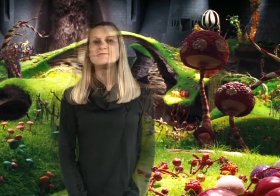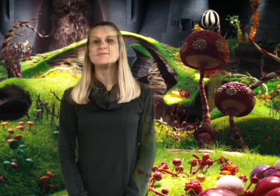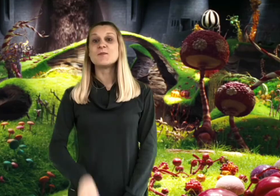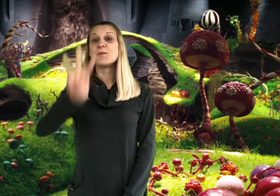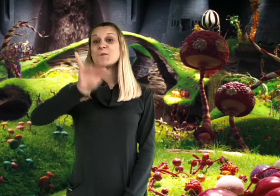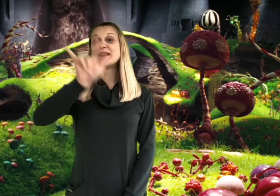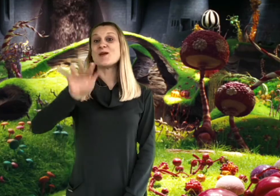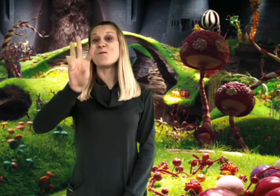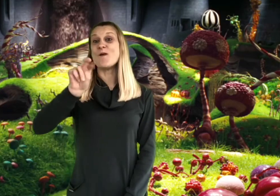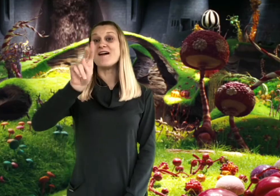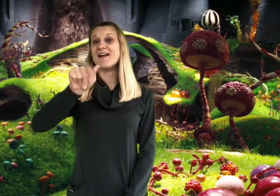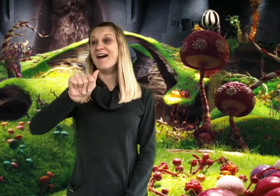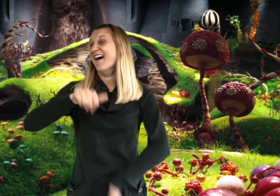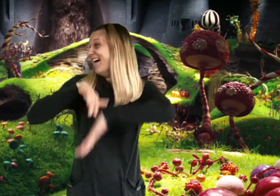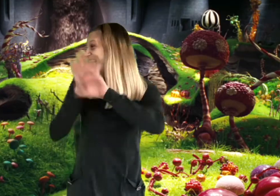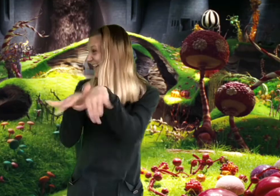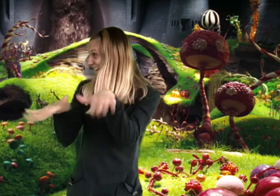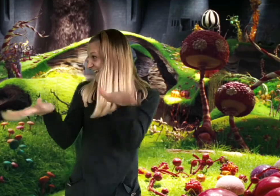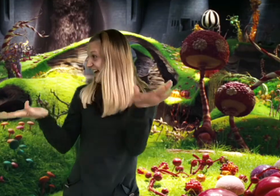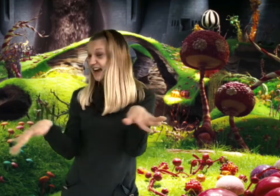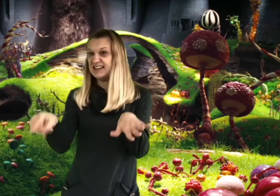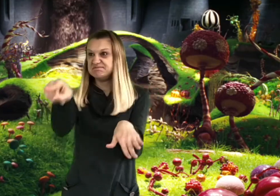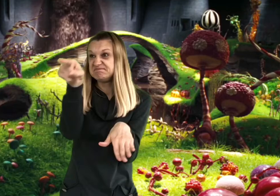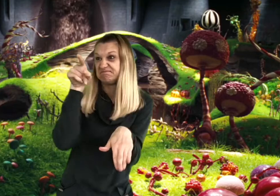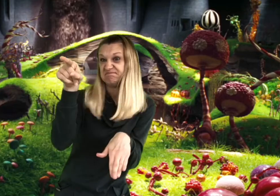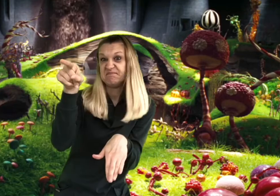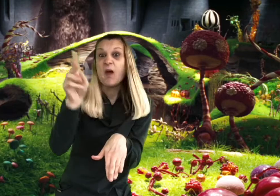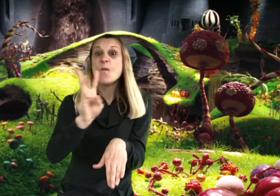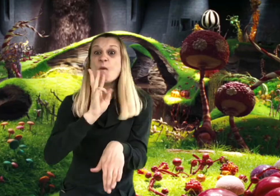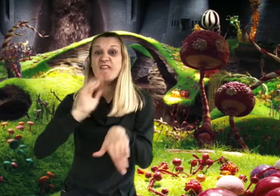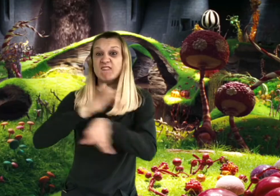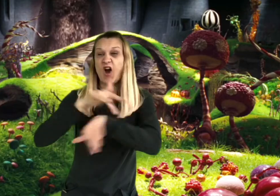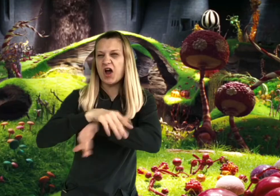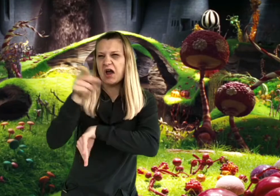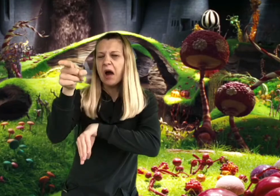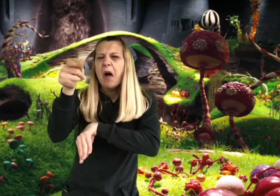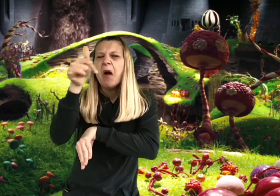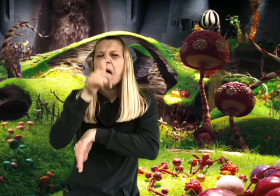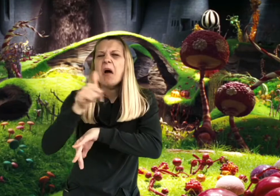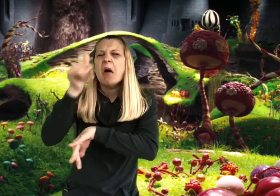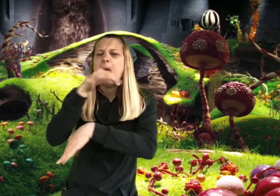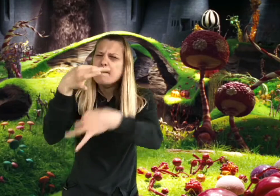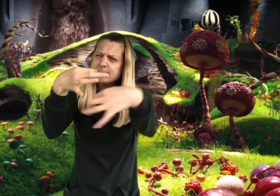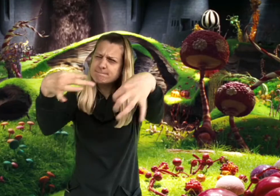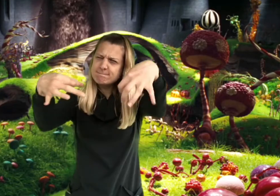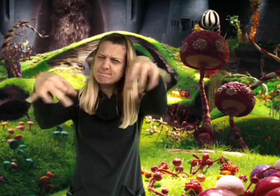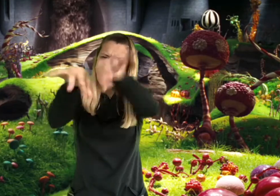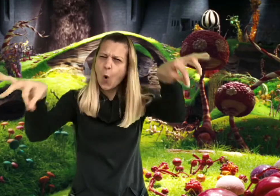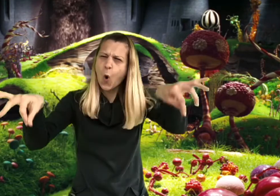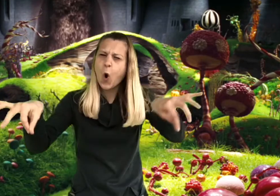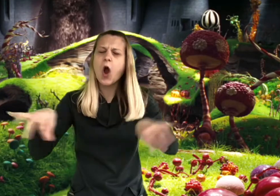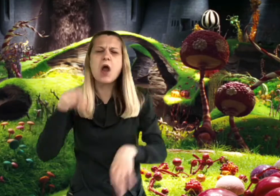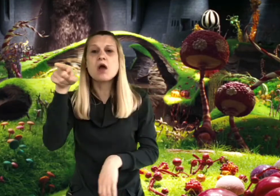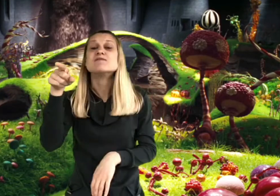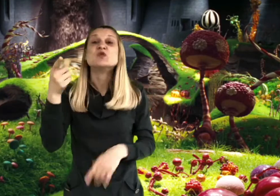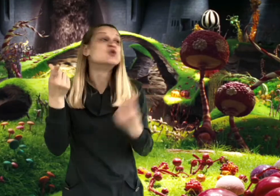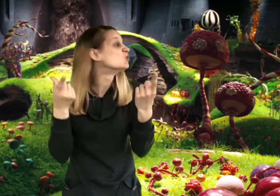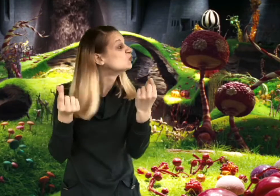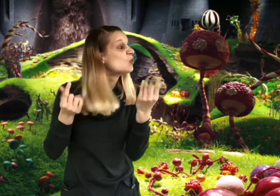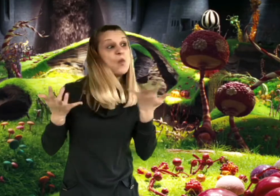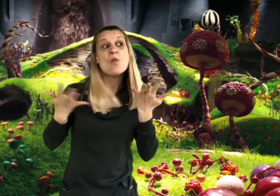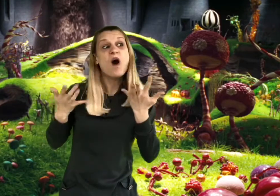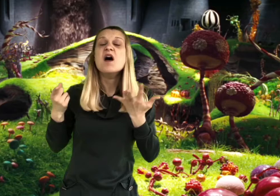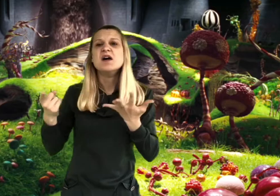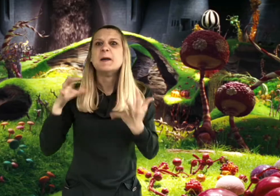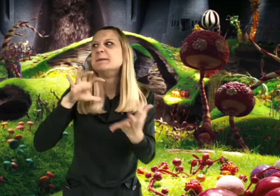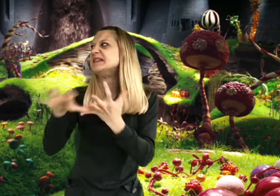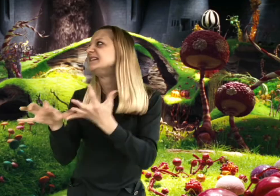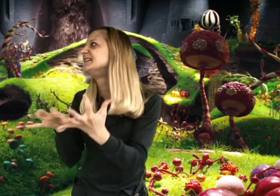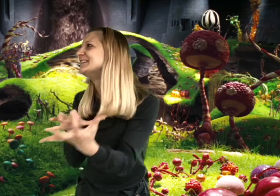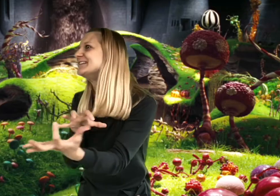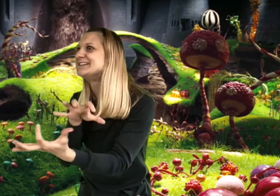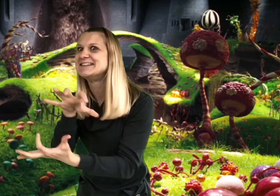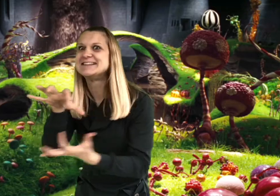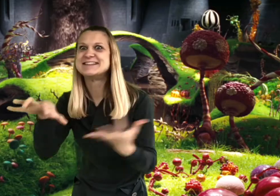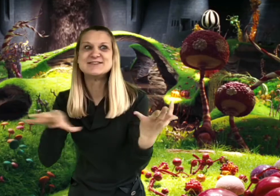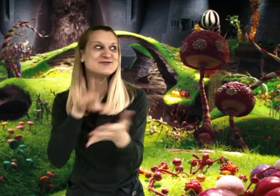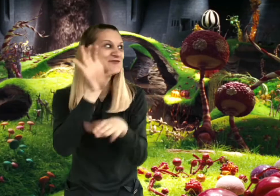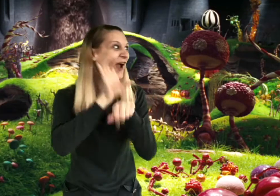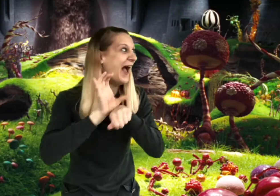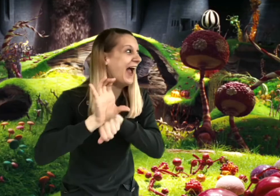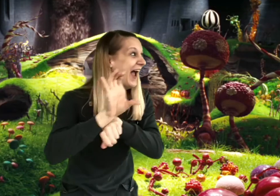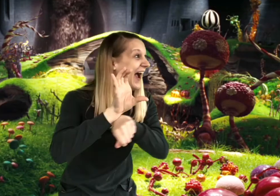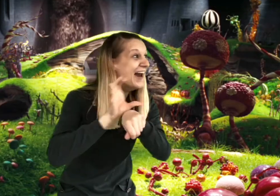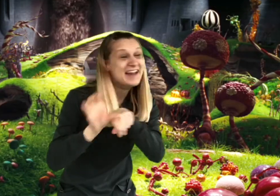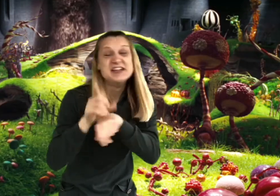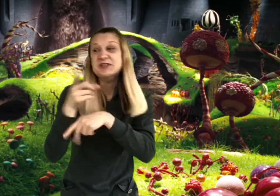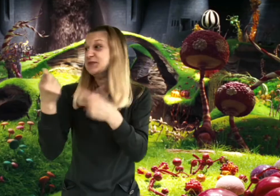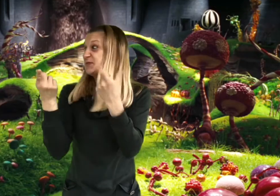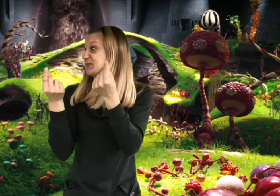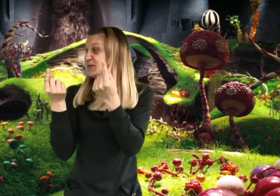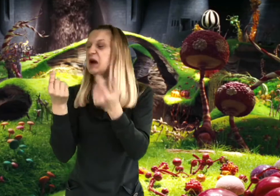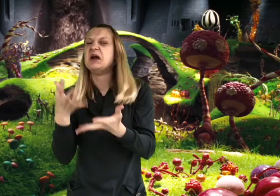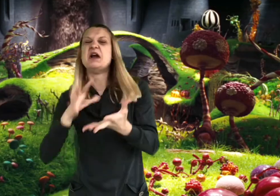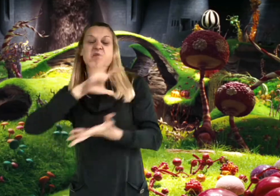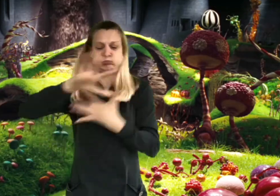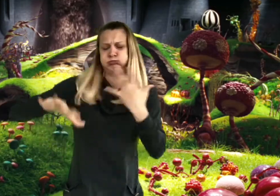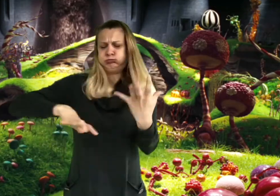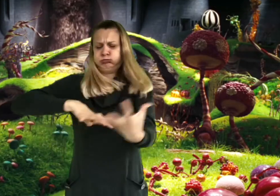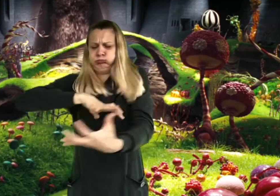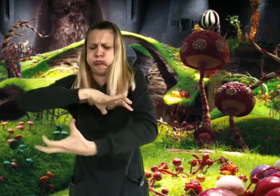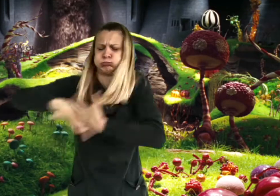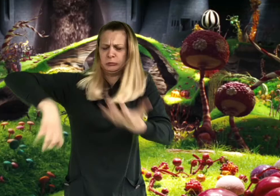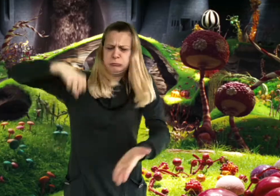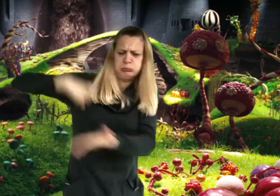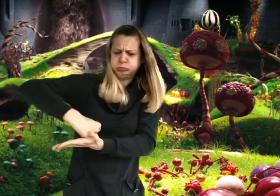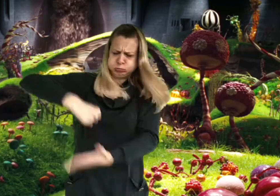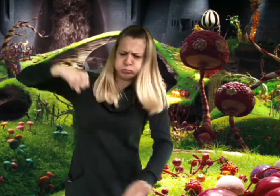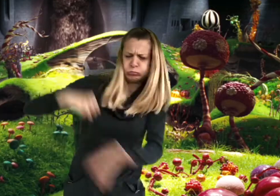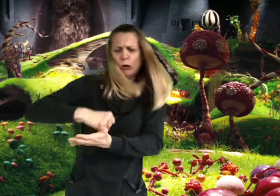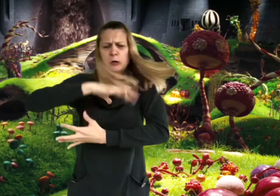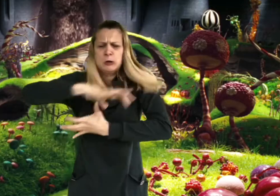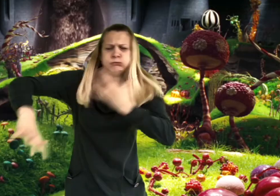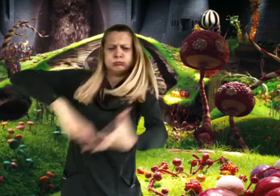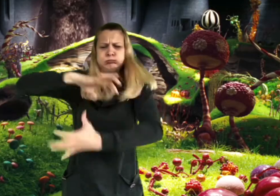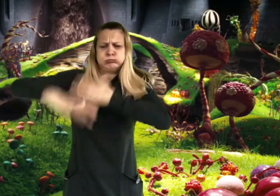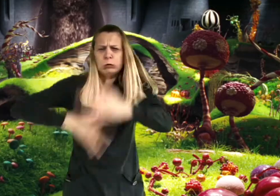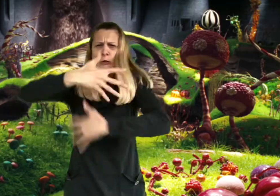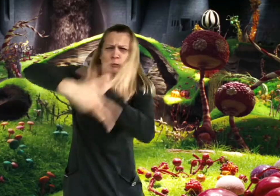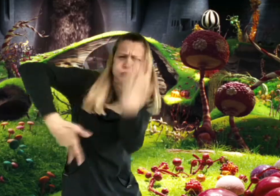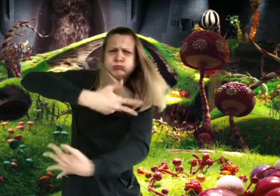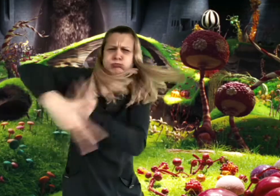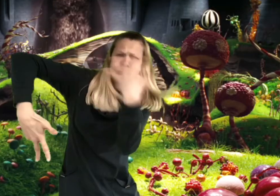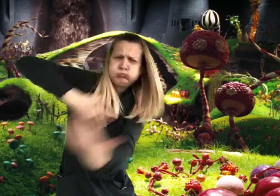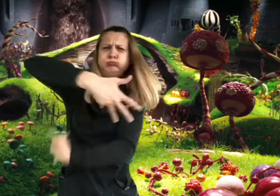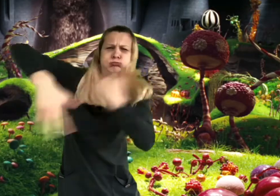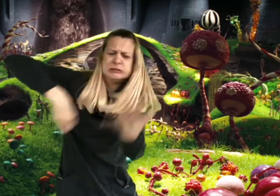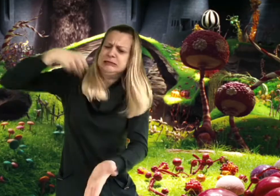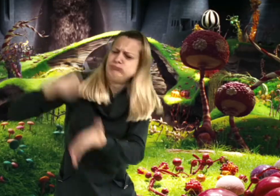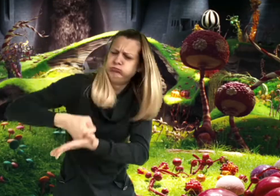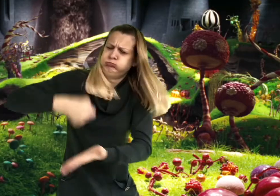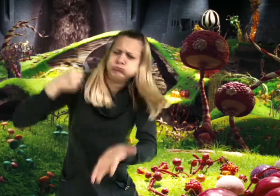"The waterfall is most important!" Mr. Wonka went on. "It mixes the chocolate! It churns it up! It pounds it and beats it!